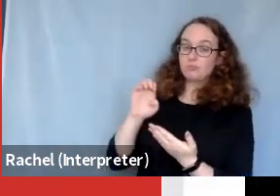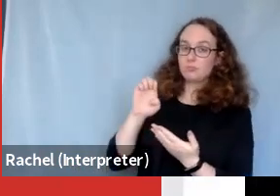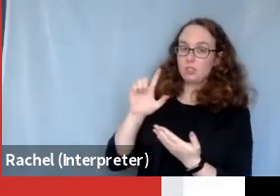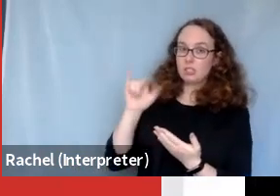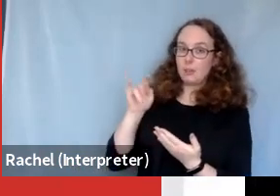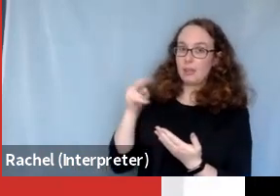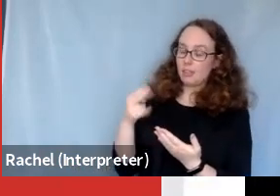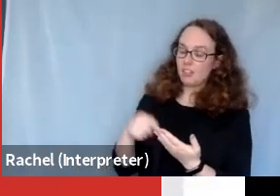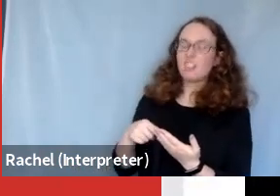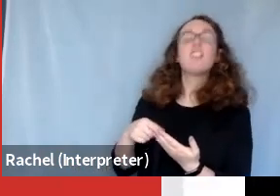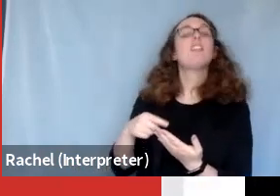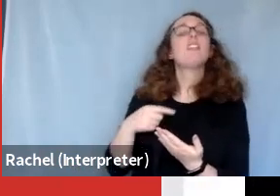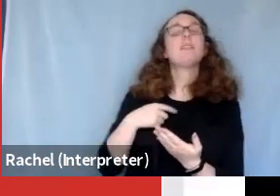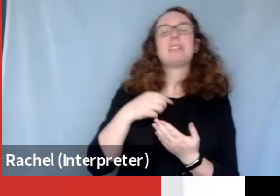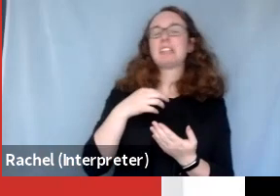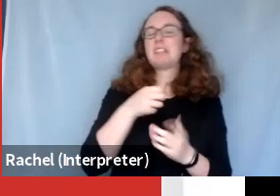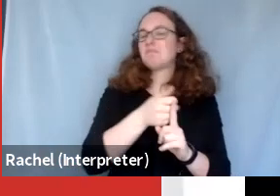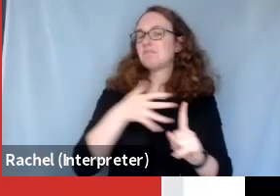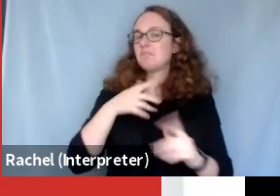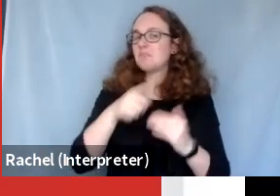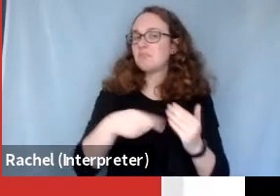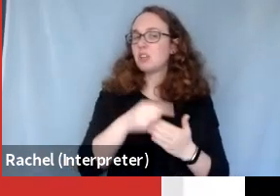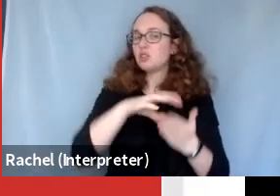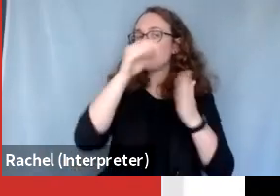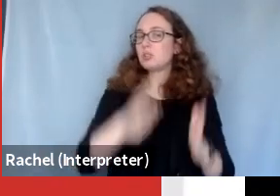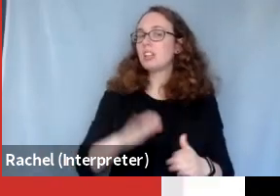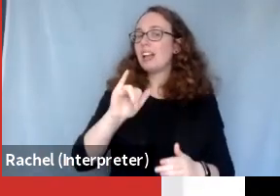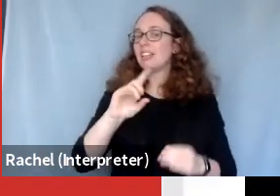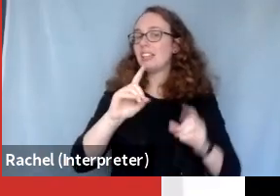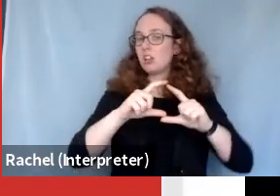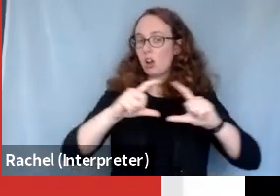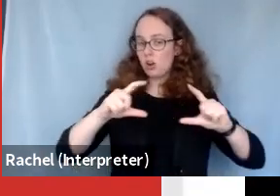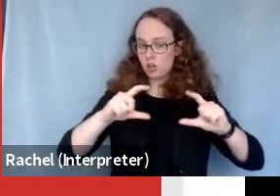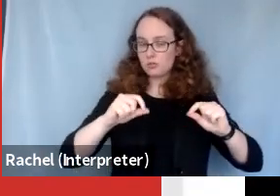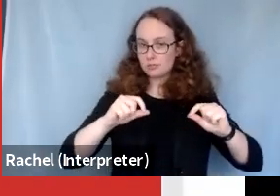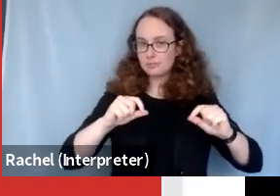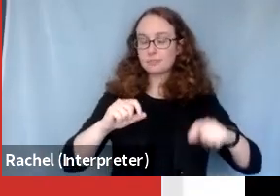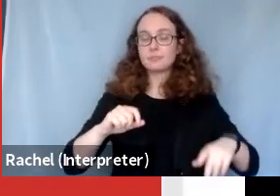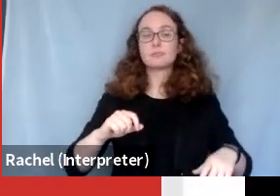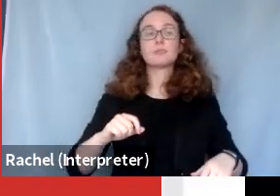card because I know Renee asked, I'm gonna send her an email to follow up but I just want to let you guys know we